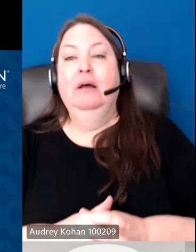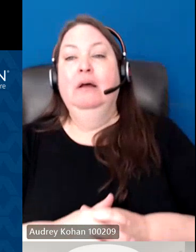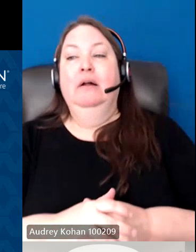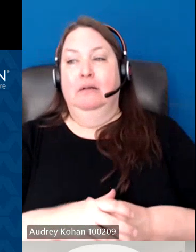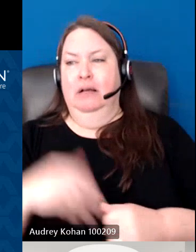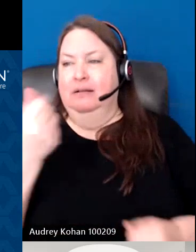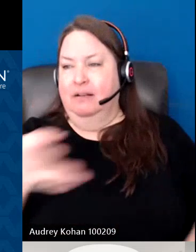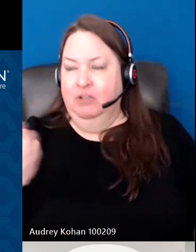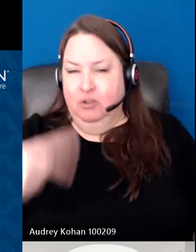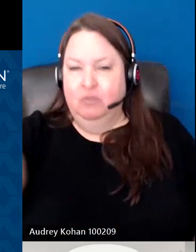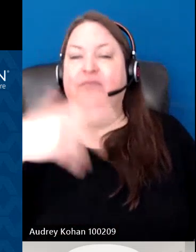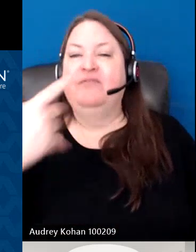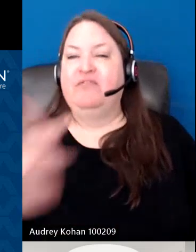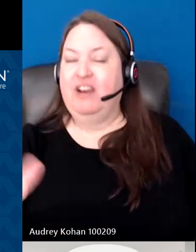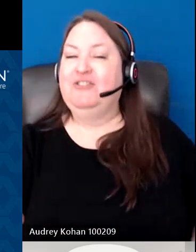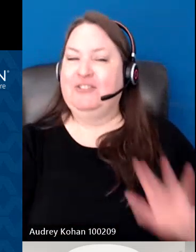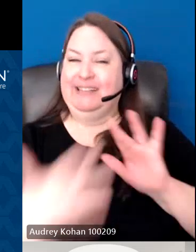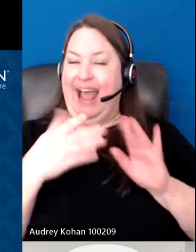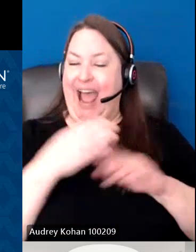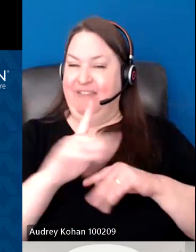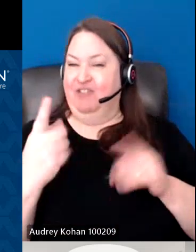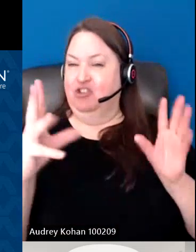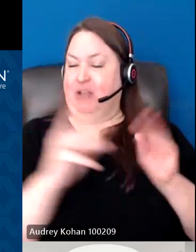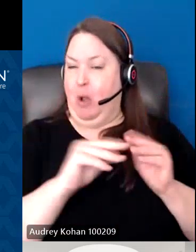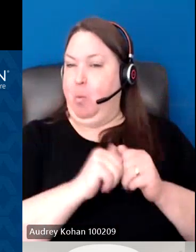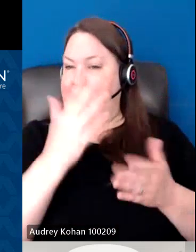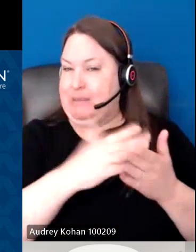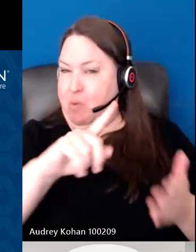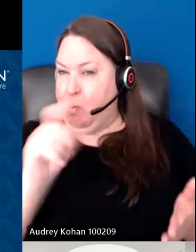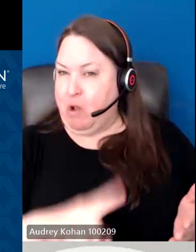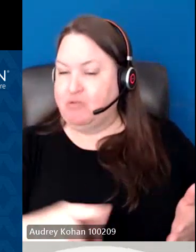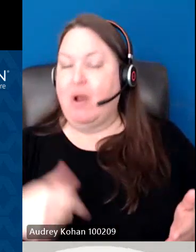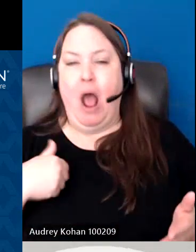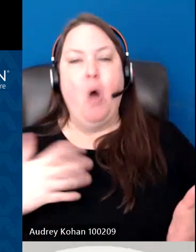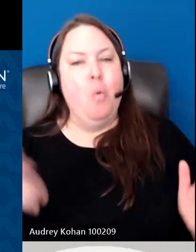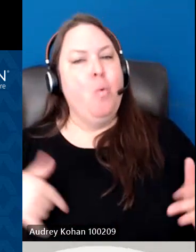you did reach out after the first session with questions which I was very pleased but you were